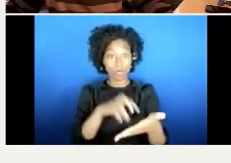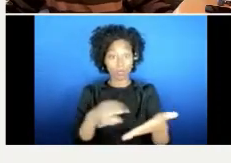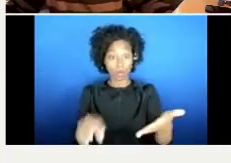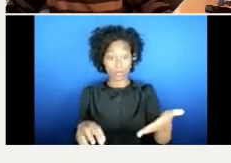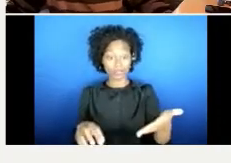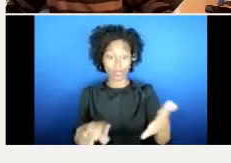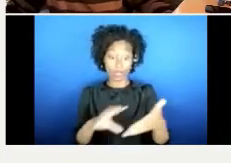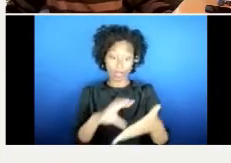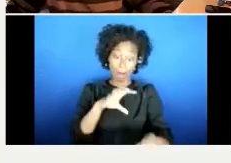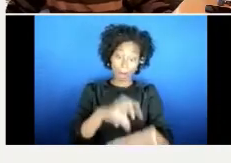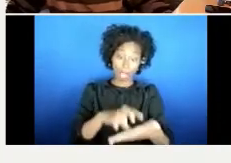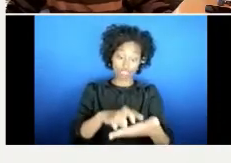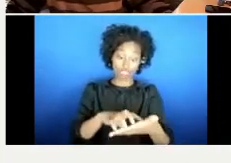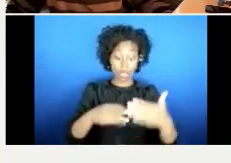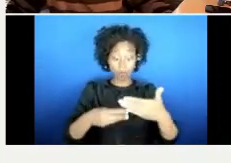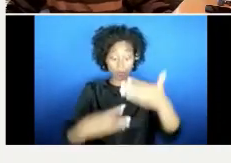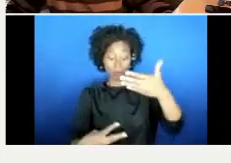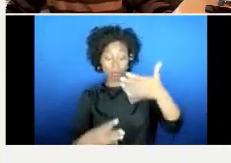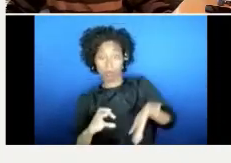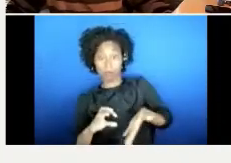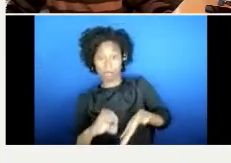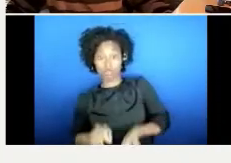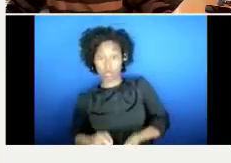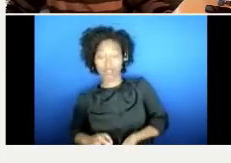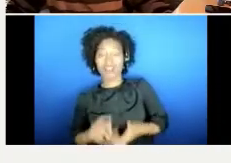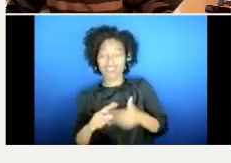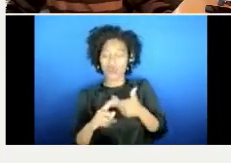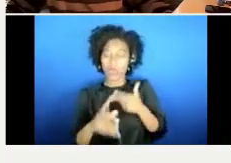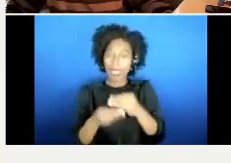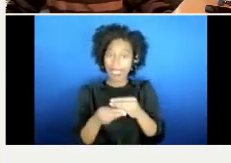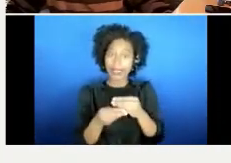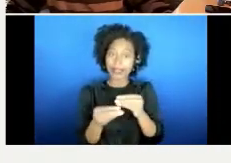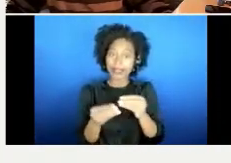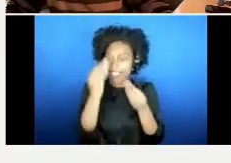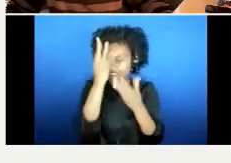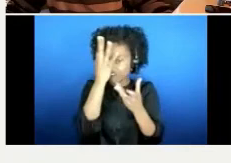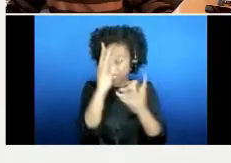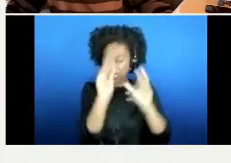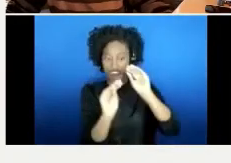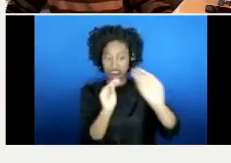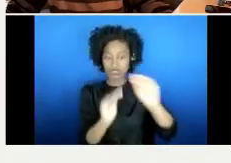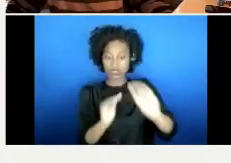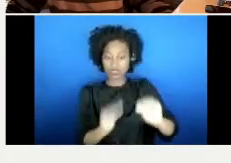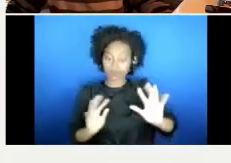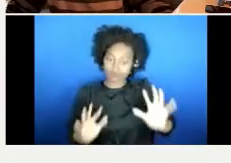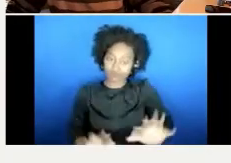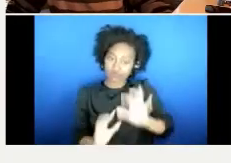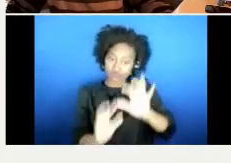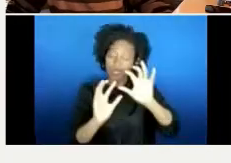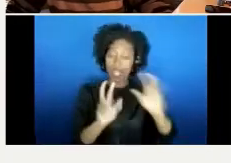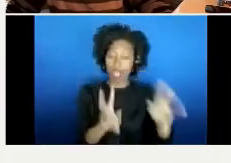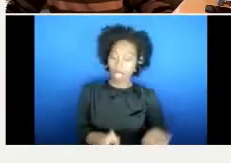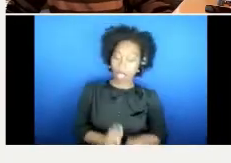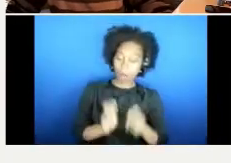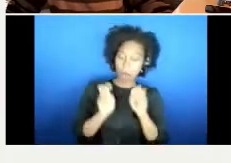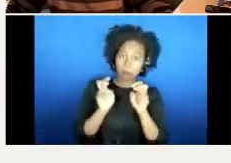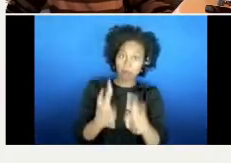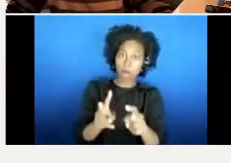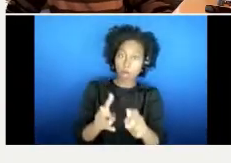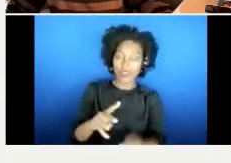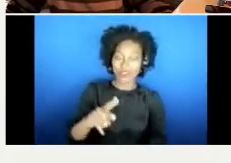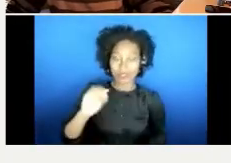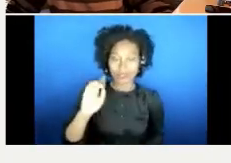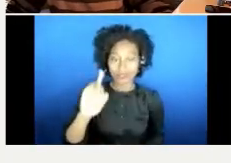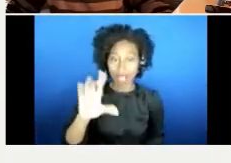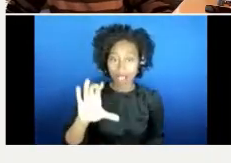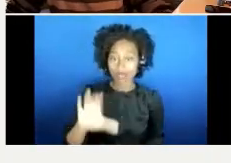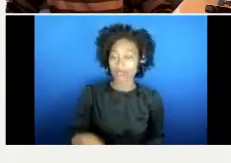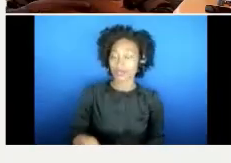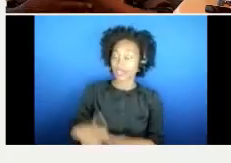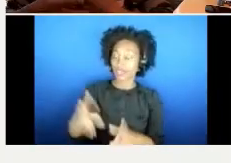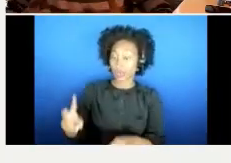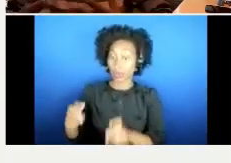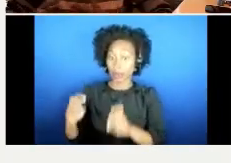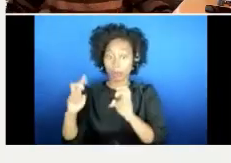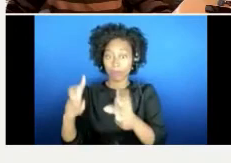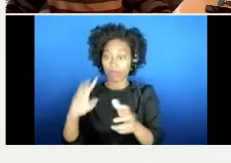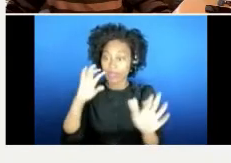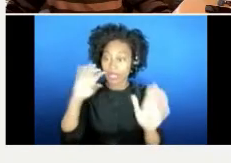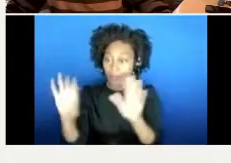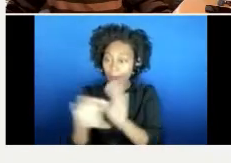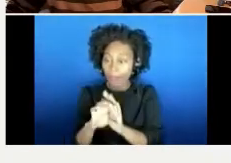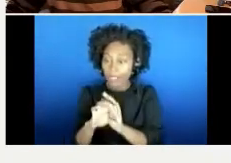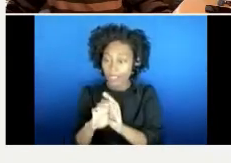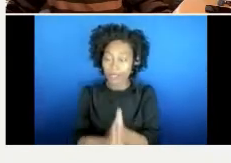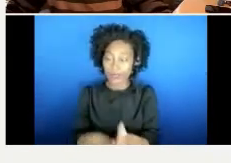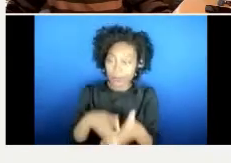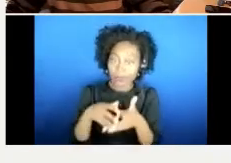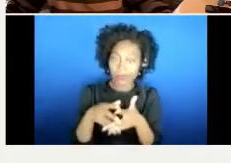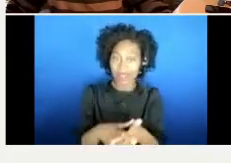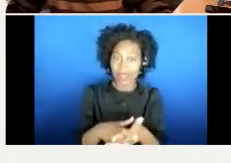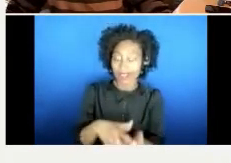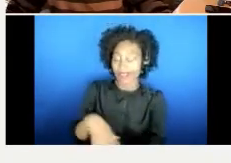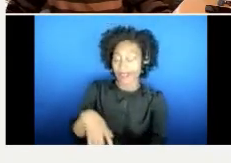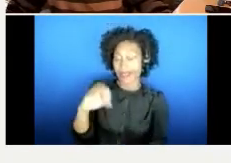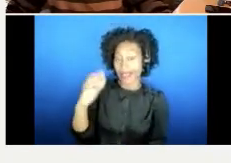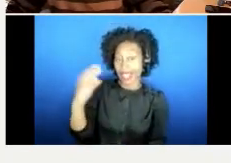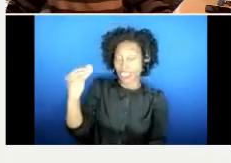you can add content, you upload documents, you upload an image, you link links, email